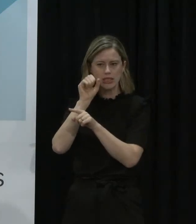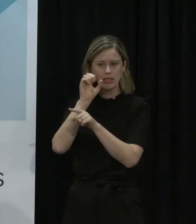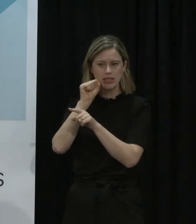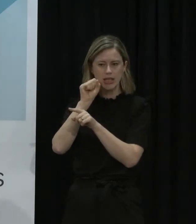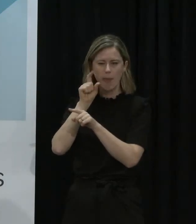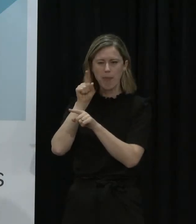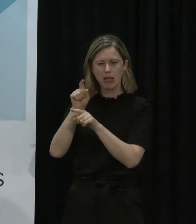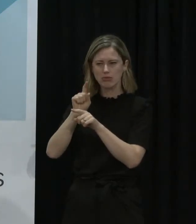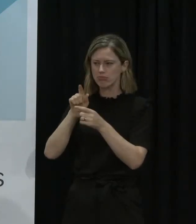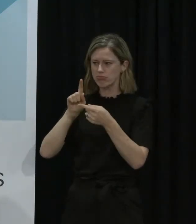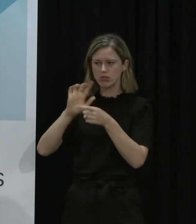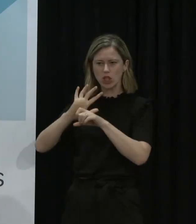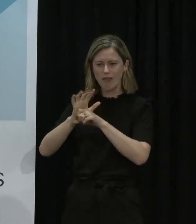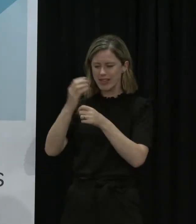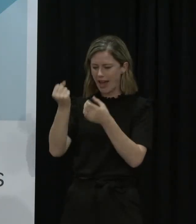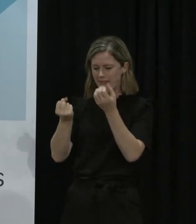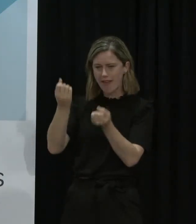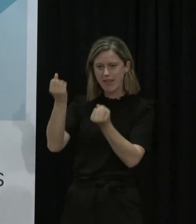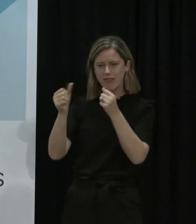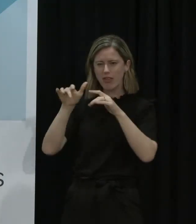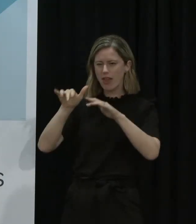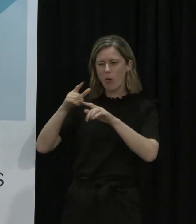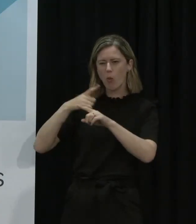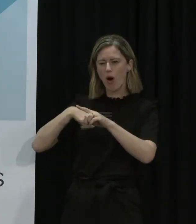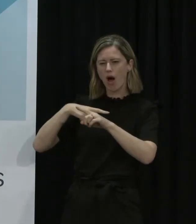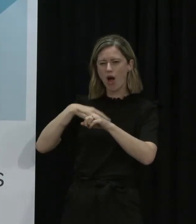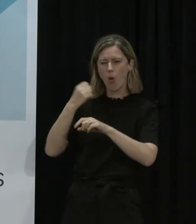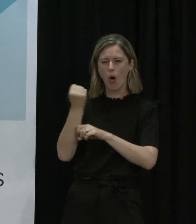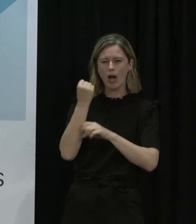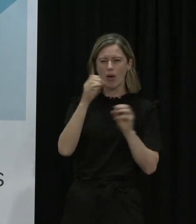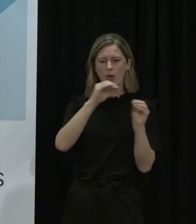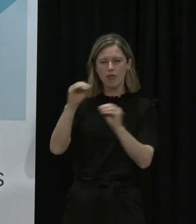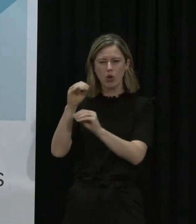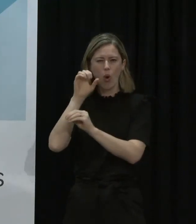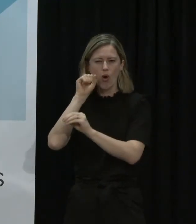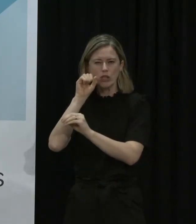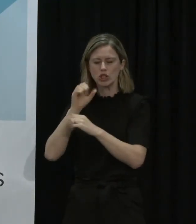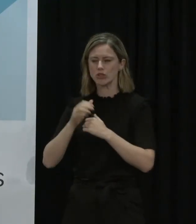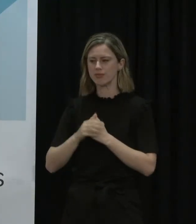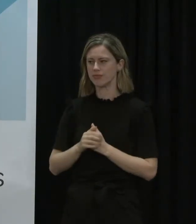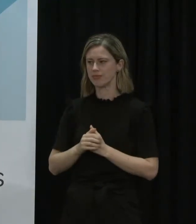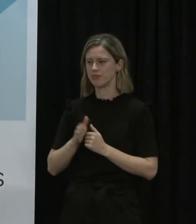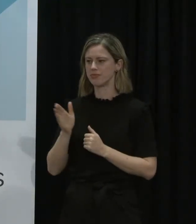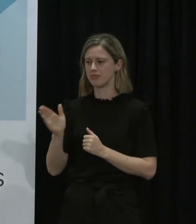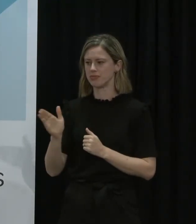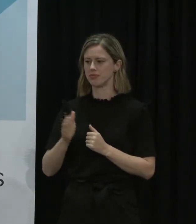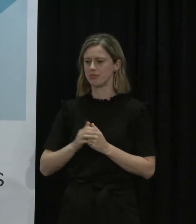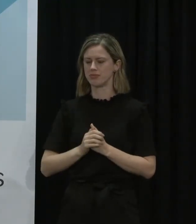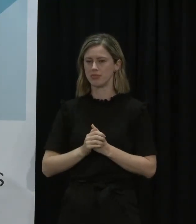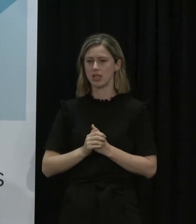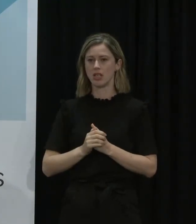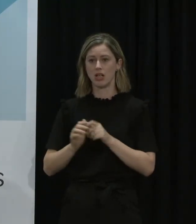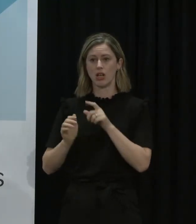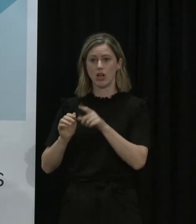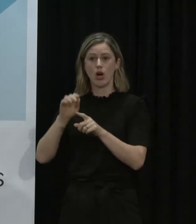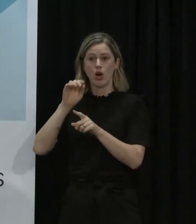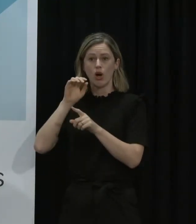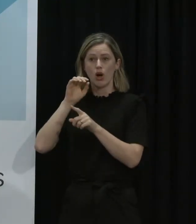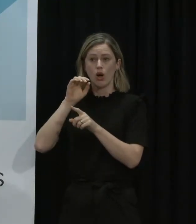out, that is in the orange setting or it will be. There are still confirmed cases within the community within